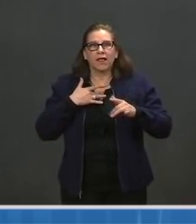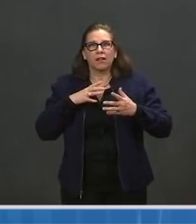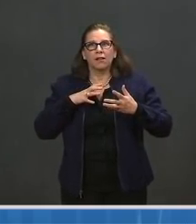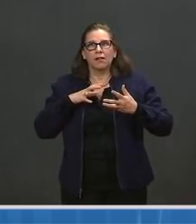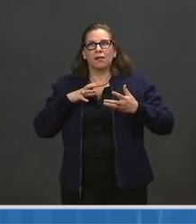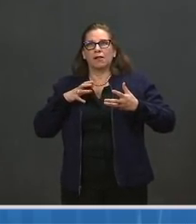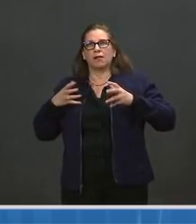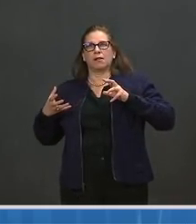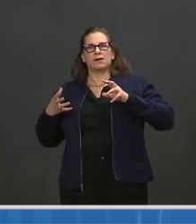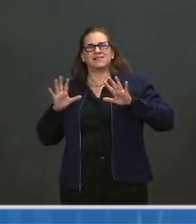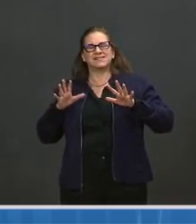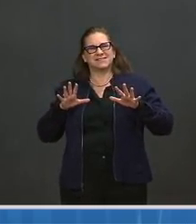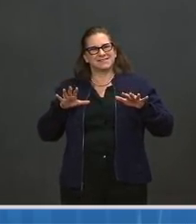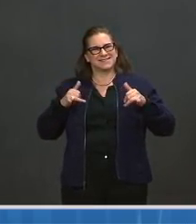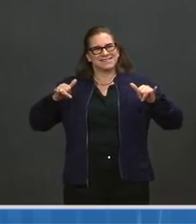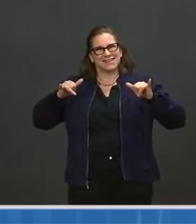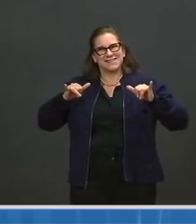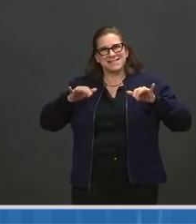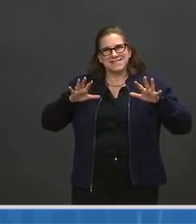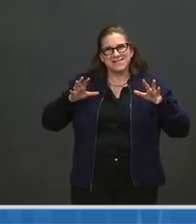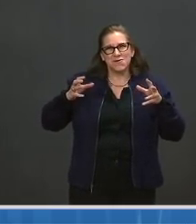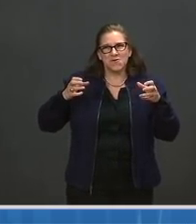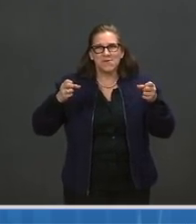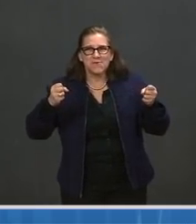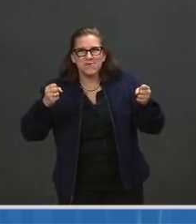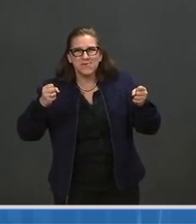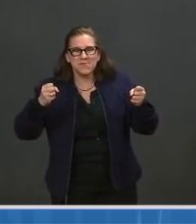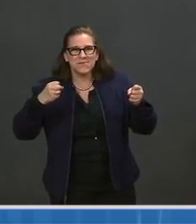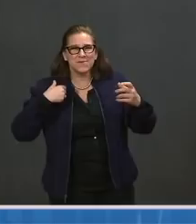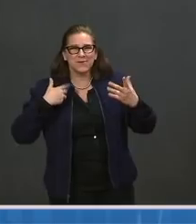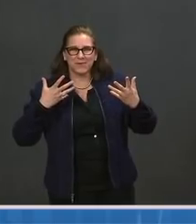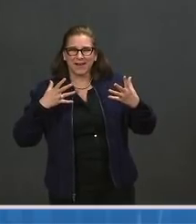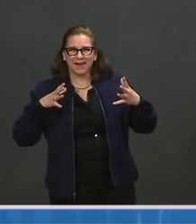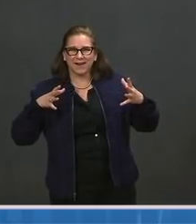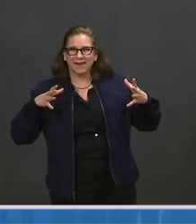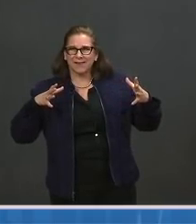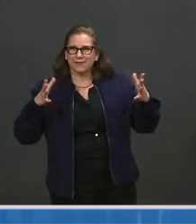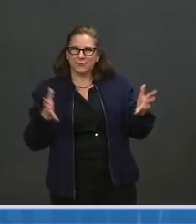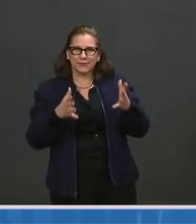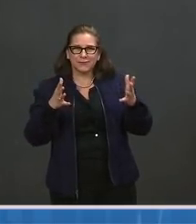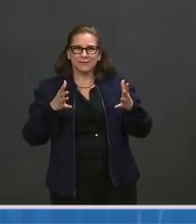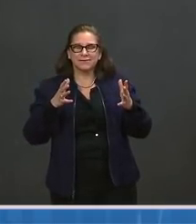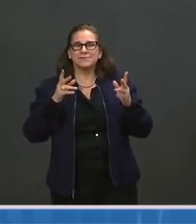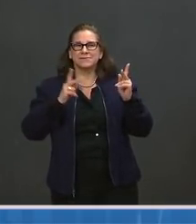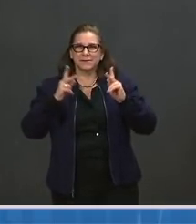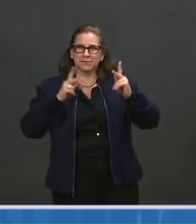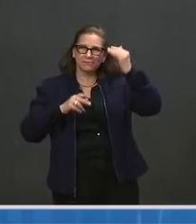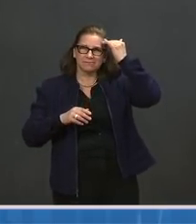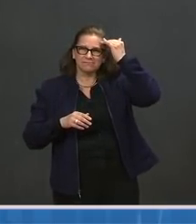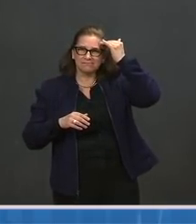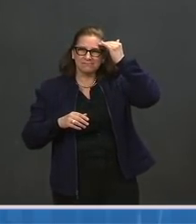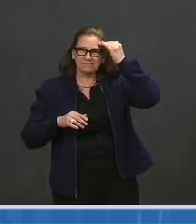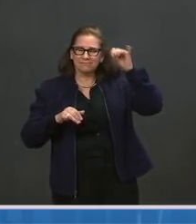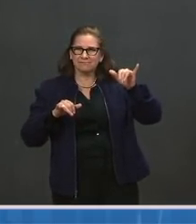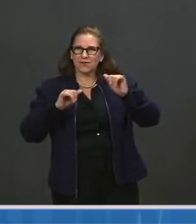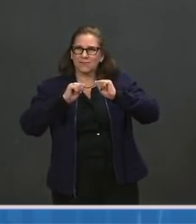So I would just encourage people and remind people: Now is not the time to travel. Mr. Slavitt: I think that's a great way to end